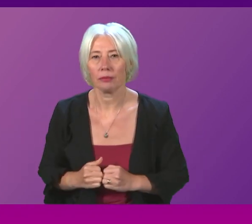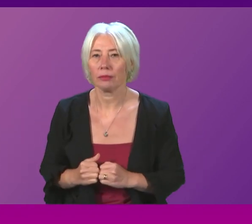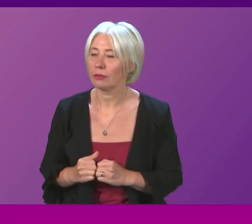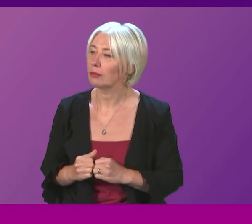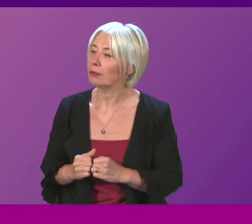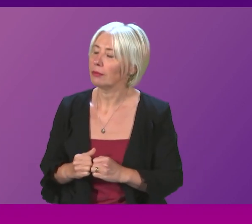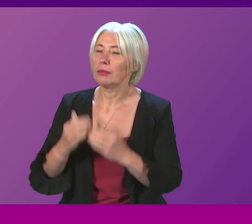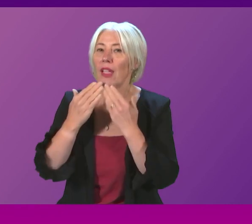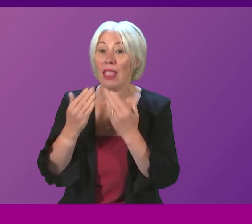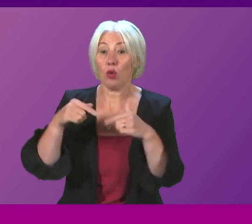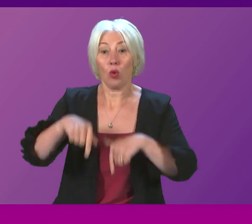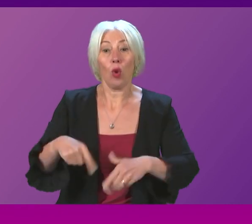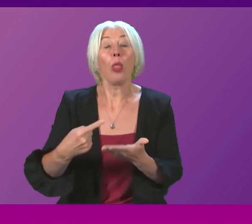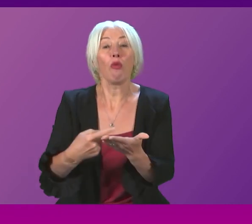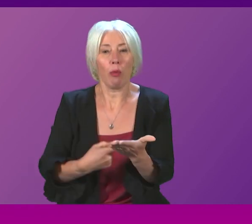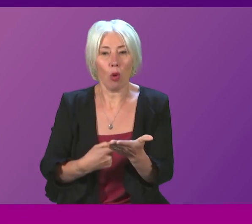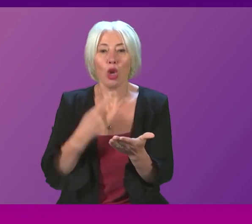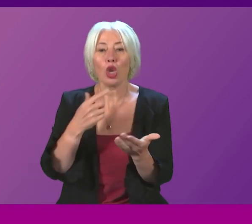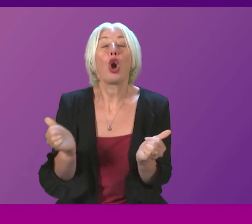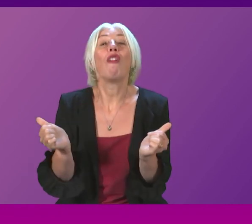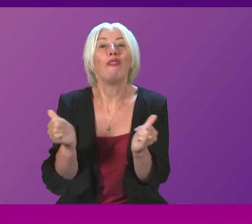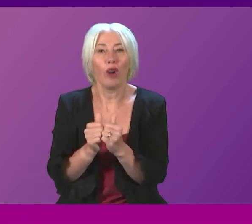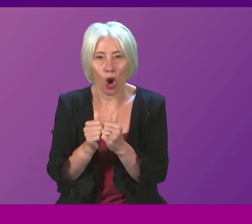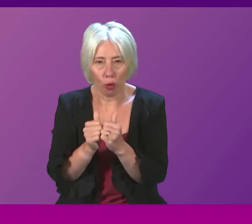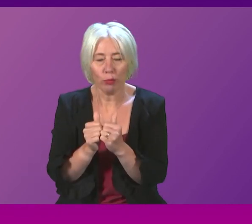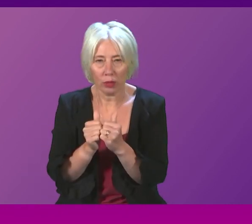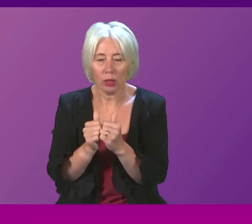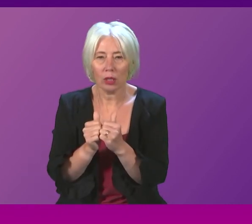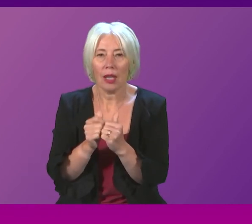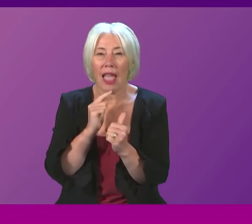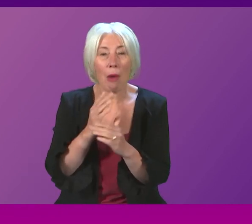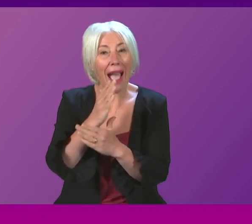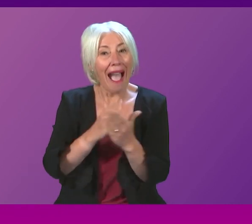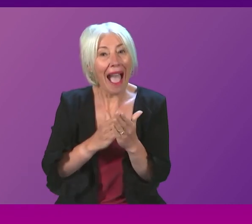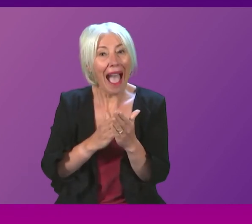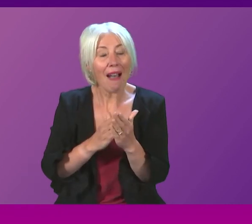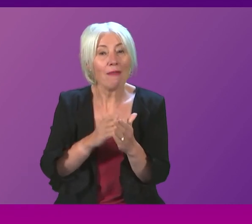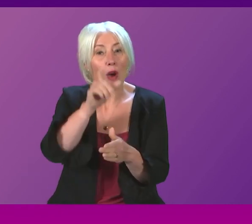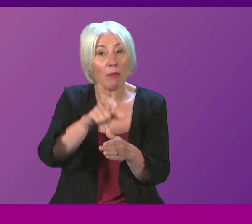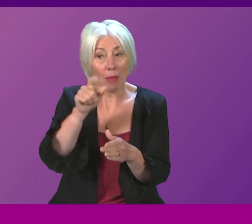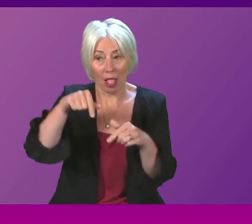This week’s report confirmed that almost half of Scotland’s personal wealth is owned